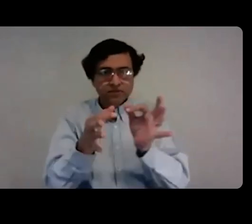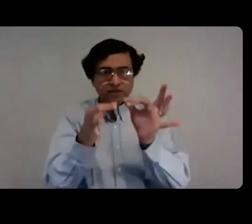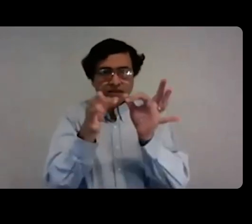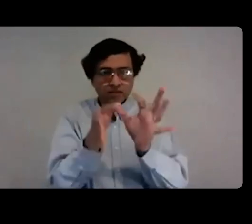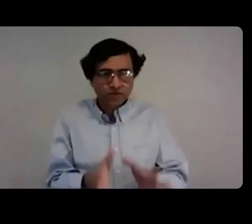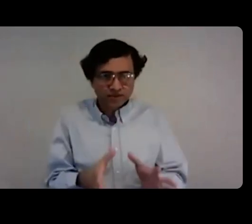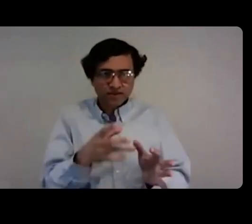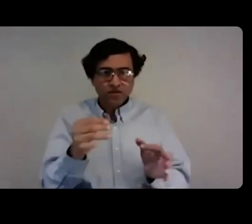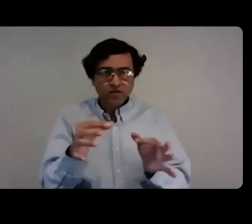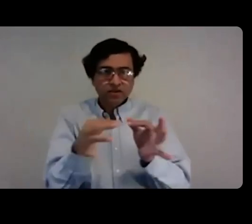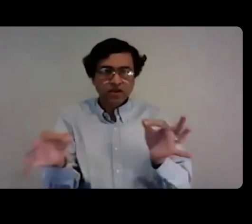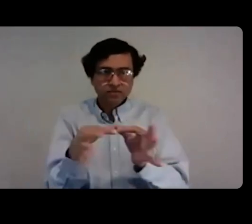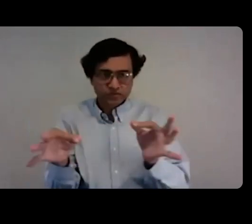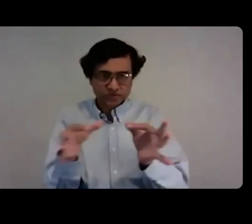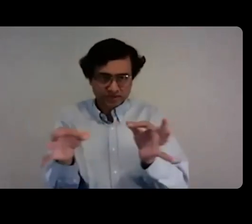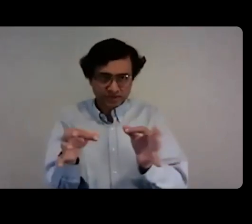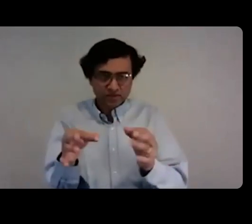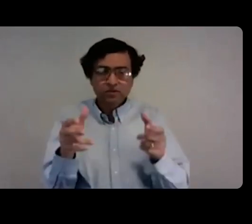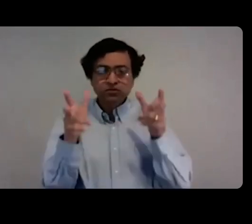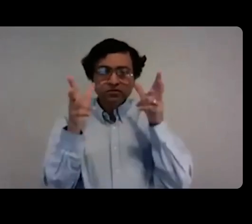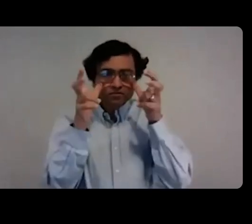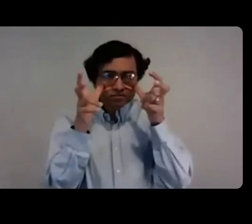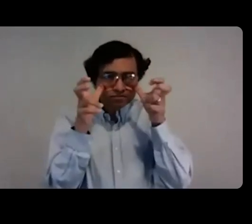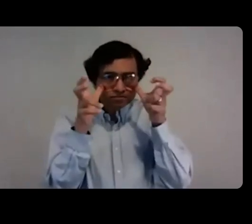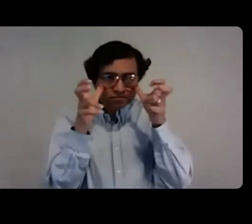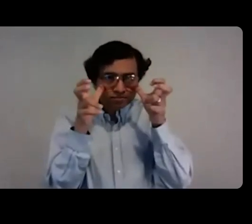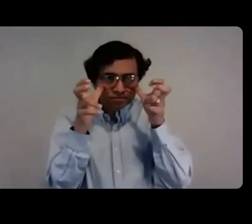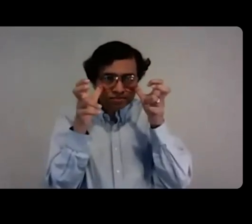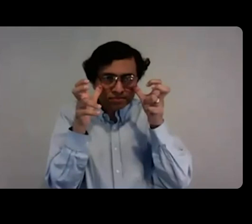And deaf students have to switch between visual information and visual accommodation.